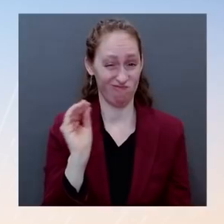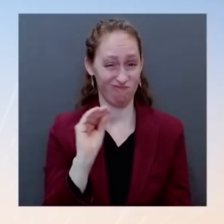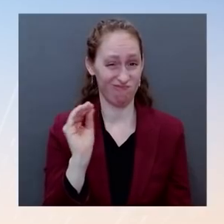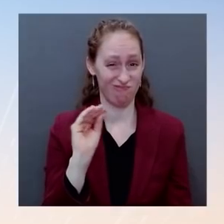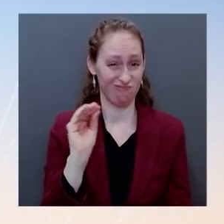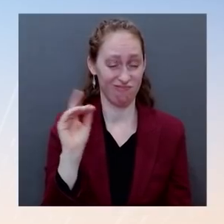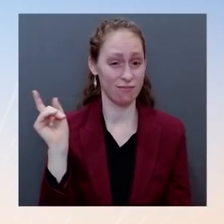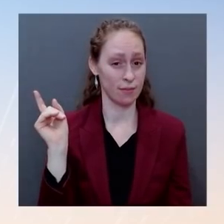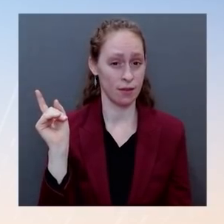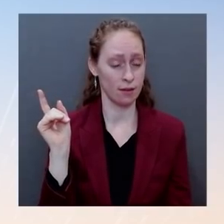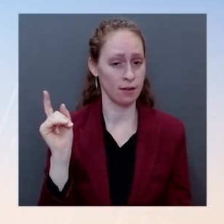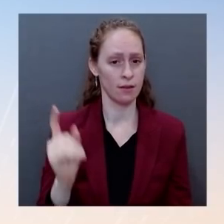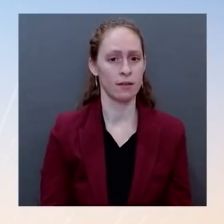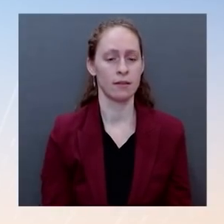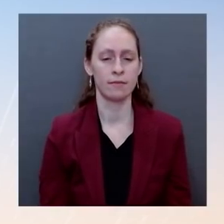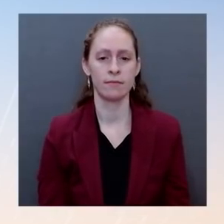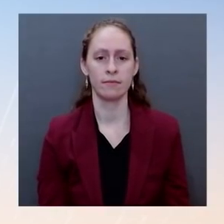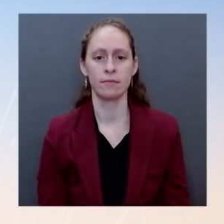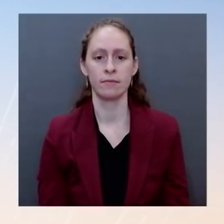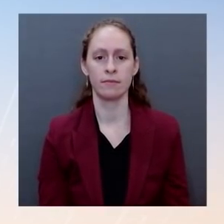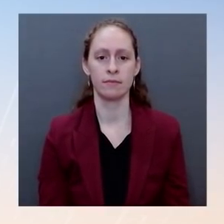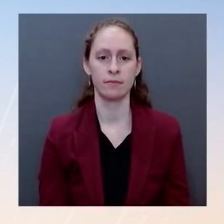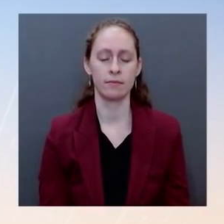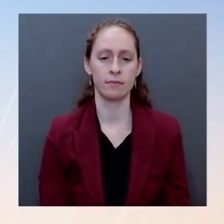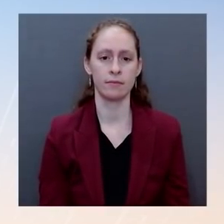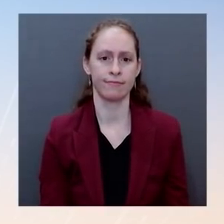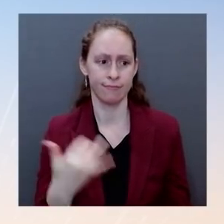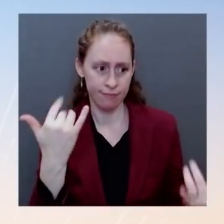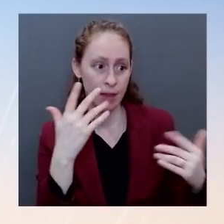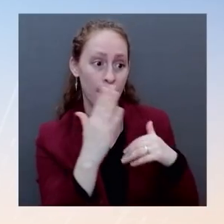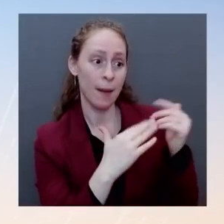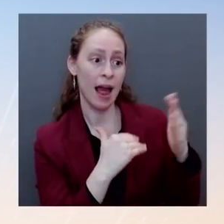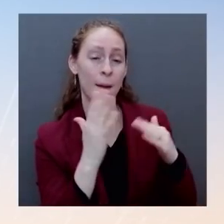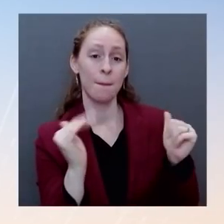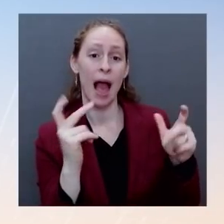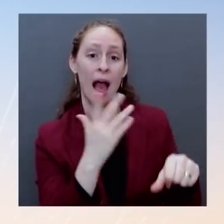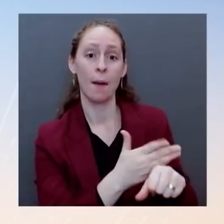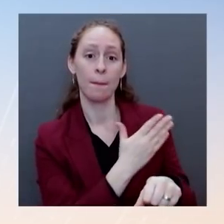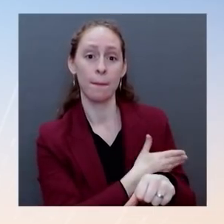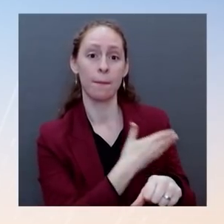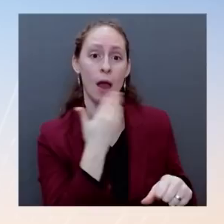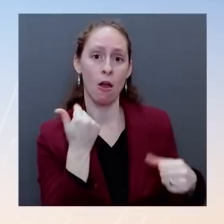but potentially a second legislative failure in a month? How do you convince Democratic voters to vote for you?